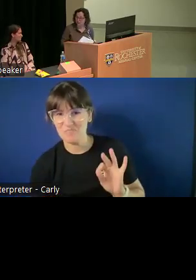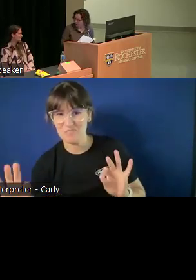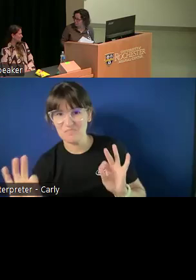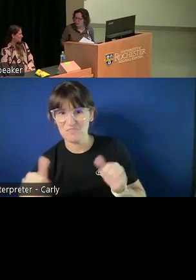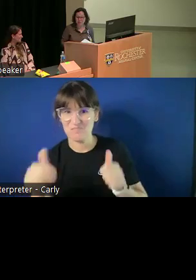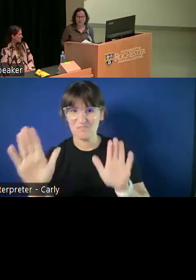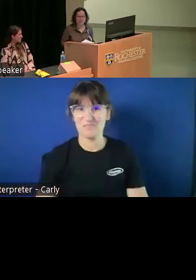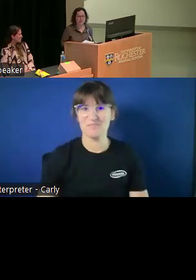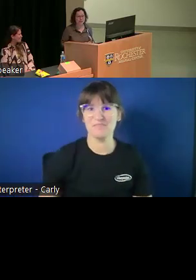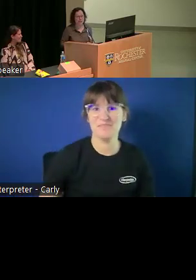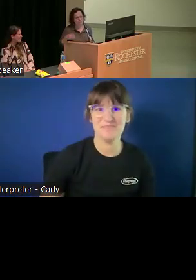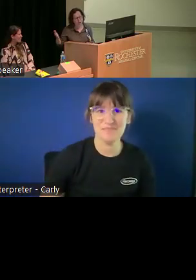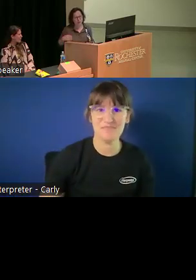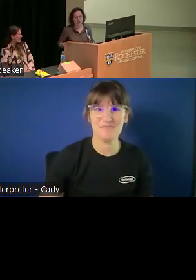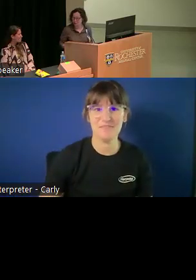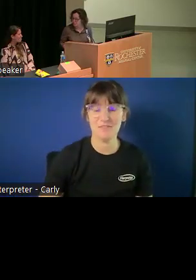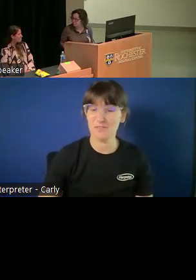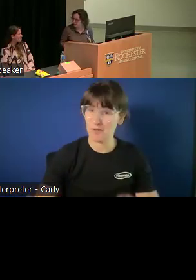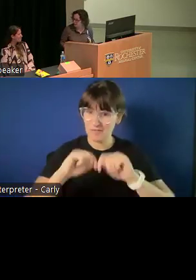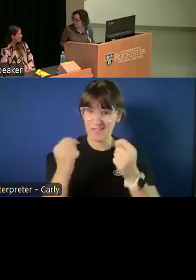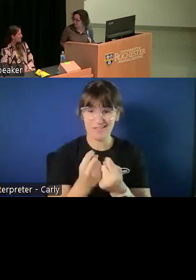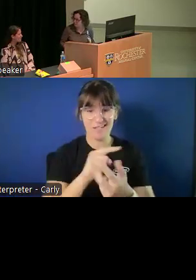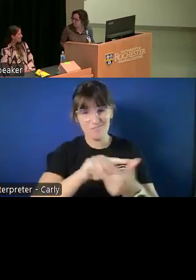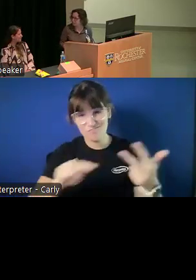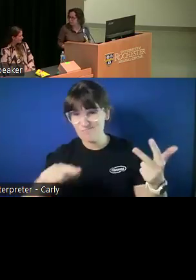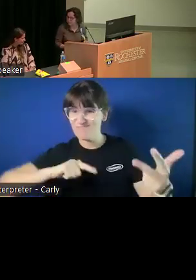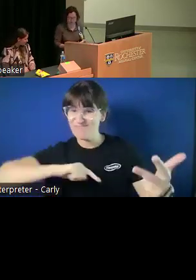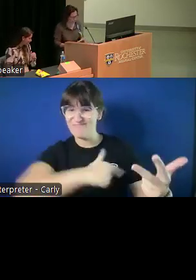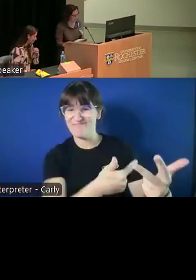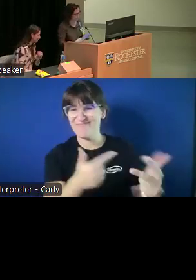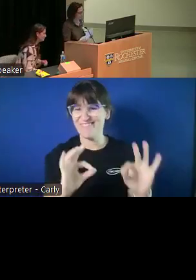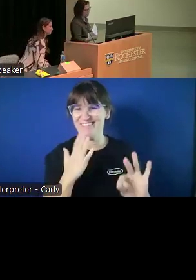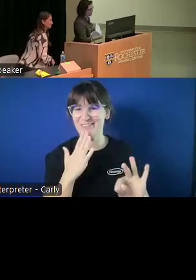well I we have an illustrious team so without further ado let me hand it over thank you so much